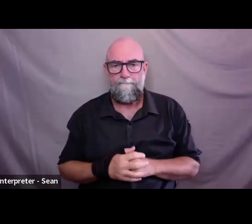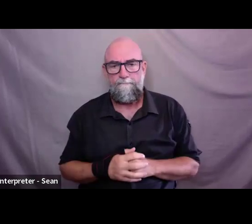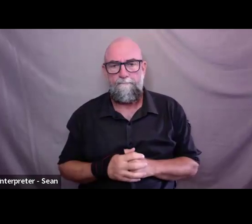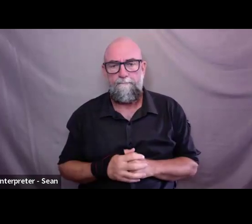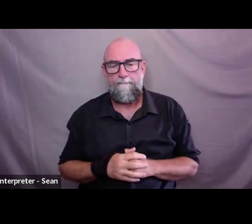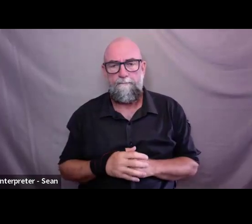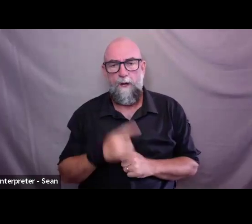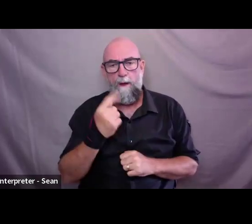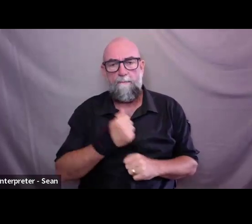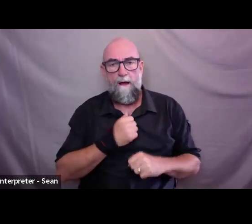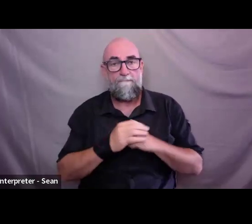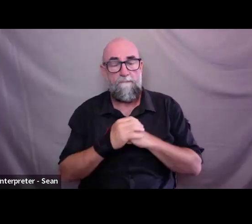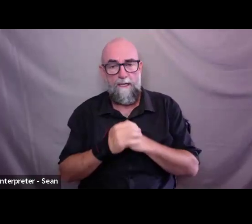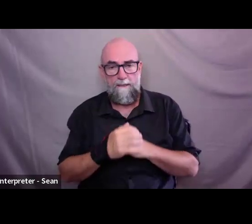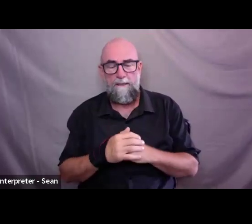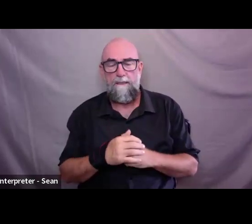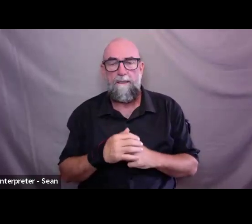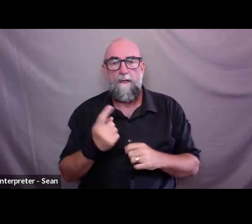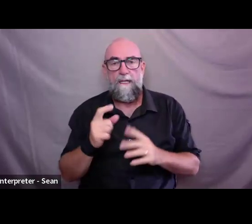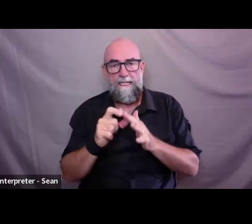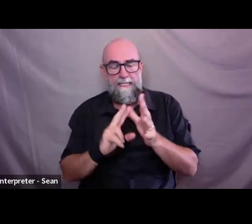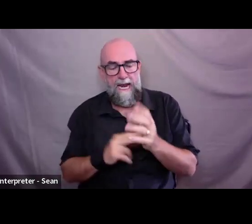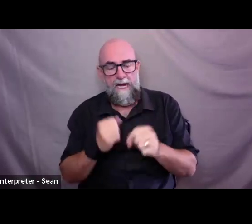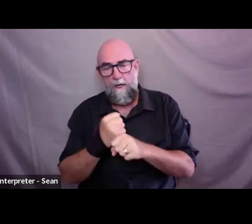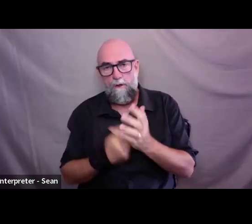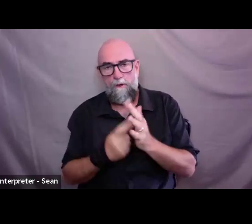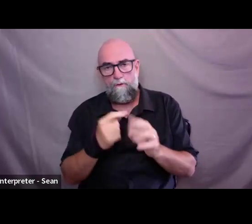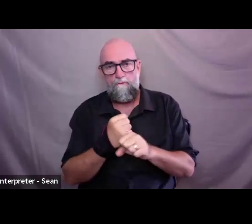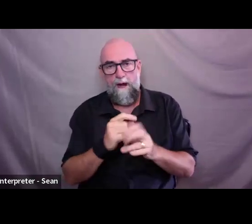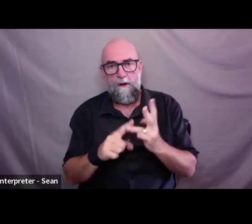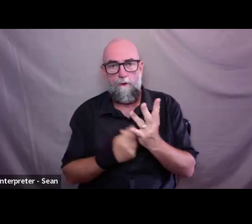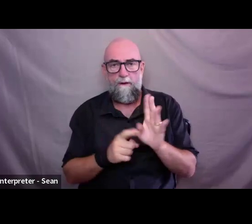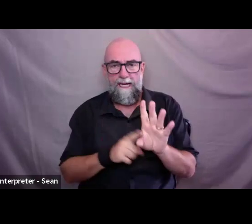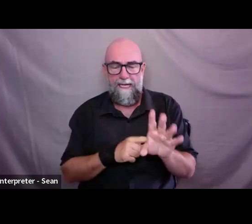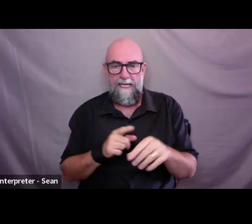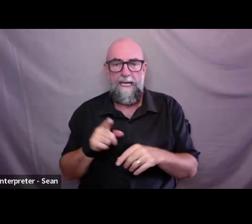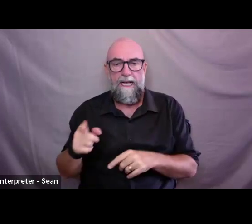with organisations